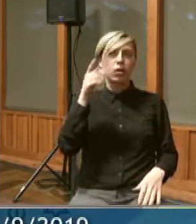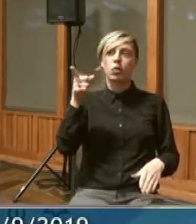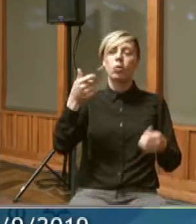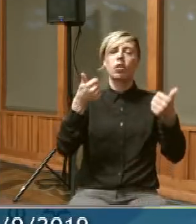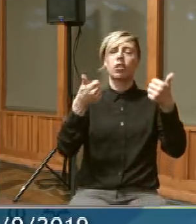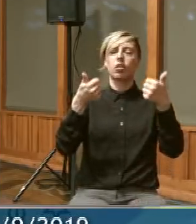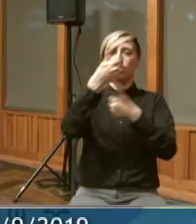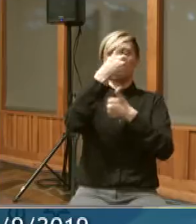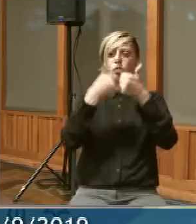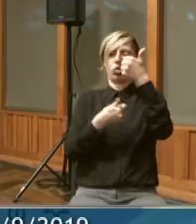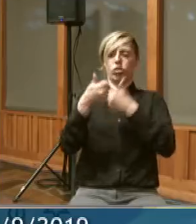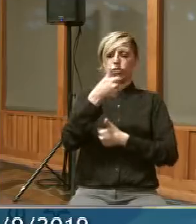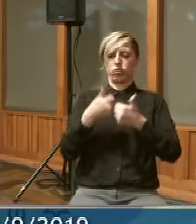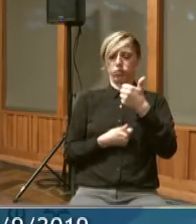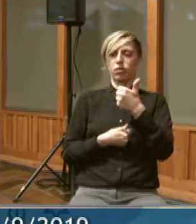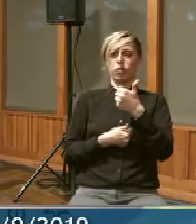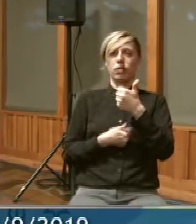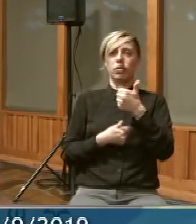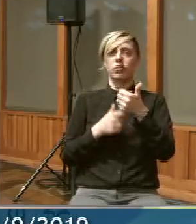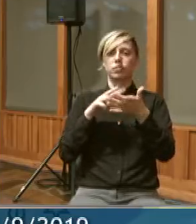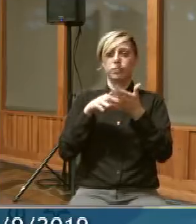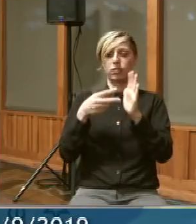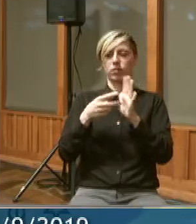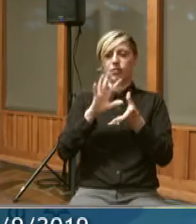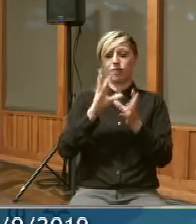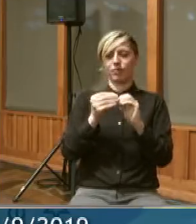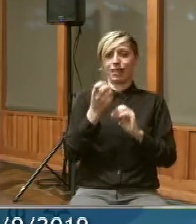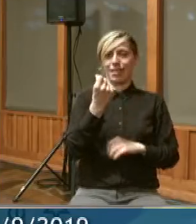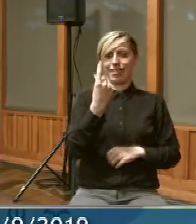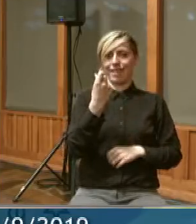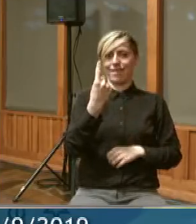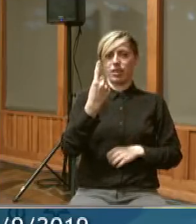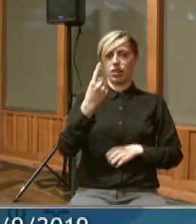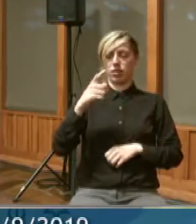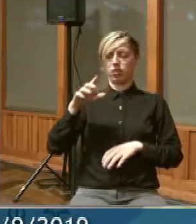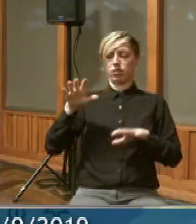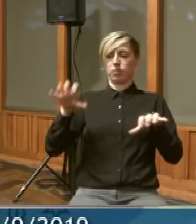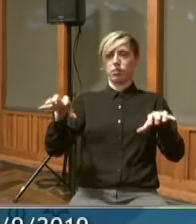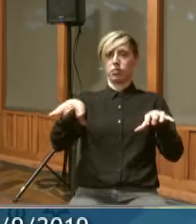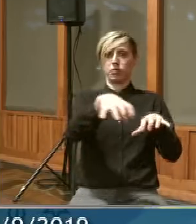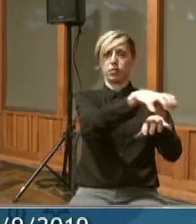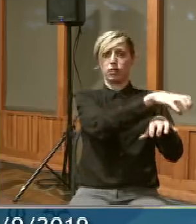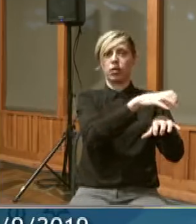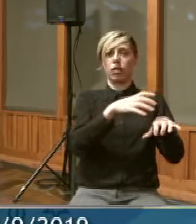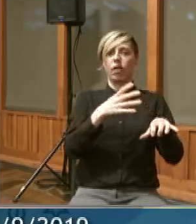THANK YOU, COMMISSIONER. I WANT TOP SAY THE AFFECT IT WILL HAVE ON SUN SCHOOLS IS BECAUSE OF THE LARGE SNORTY